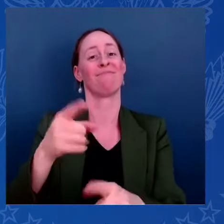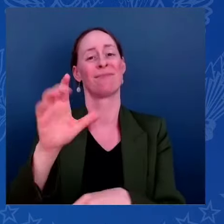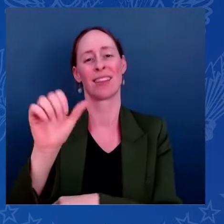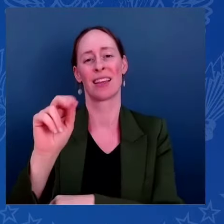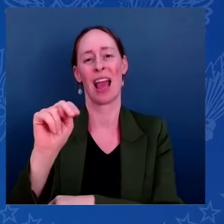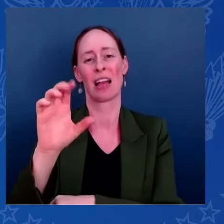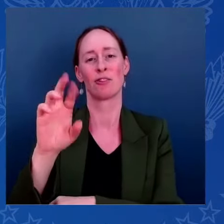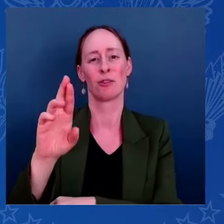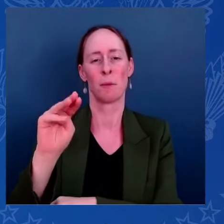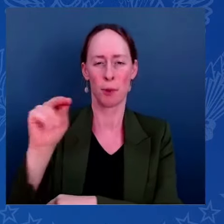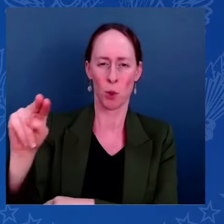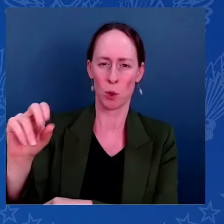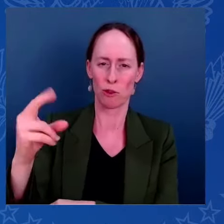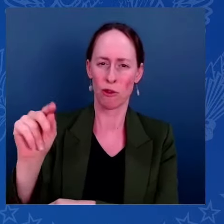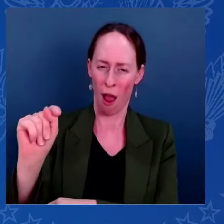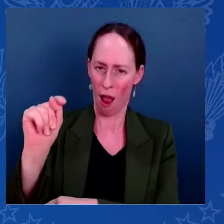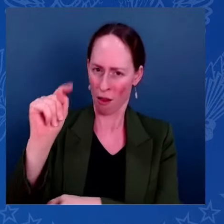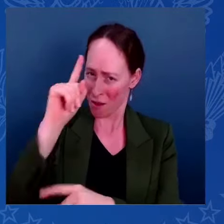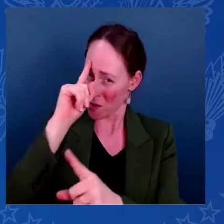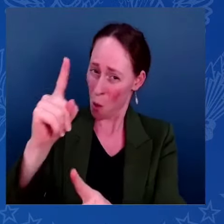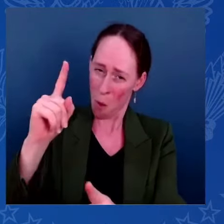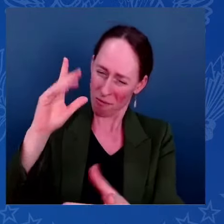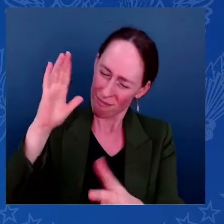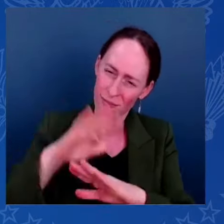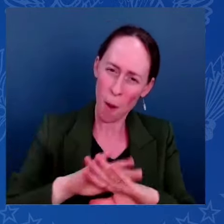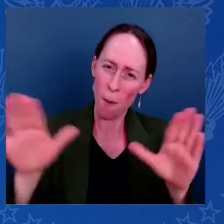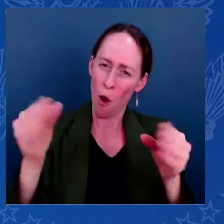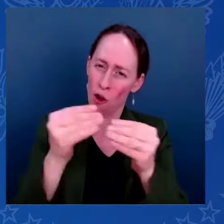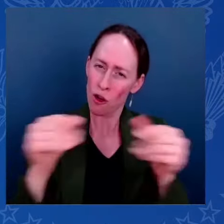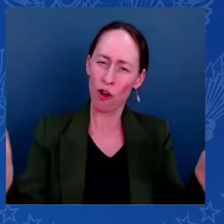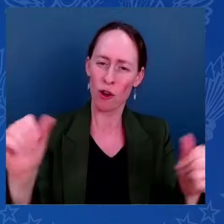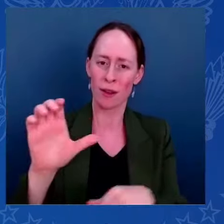It's ambitious, but it's also within our reach --